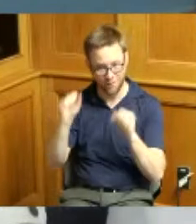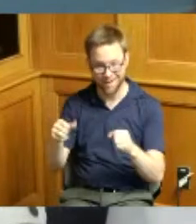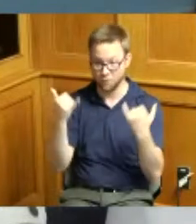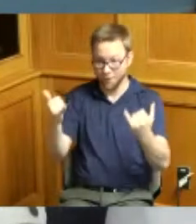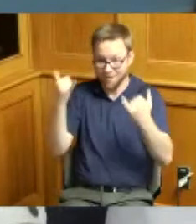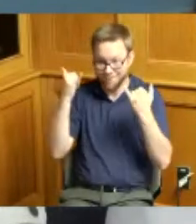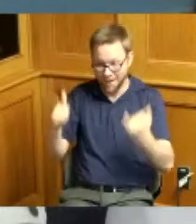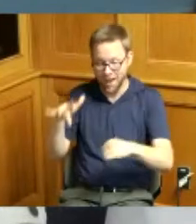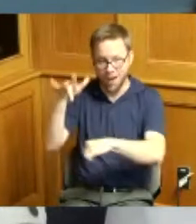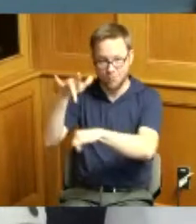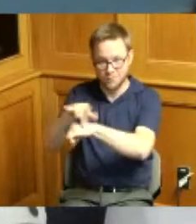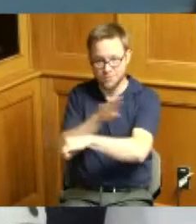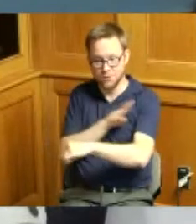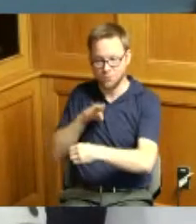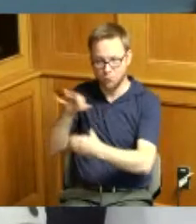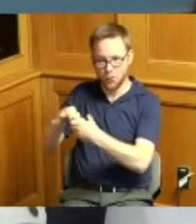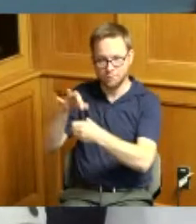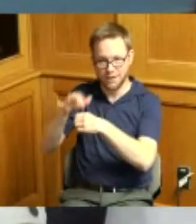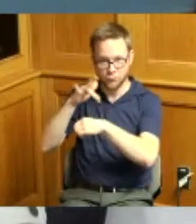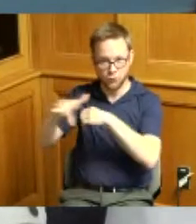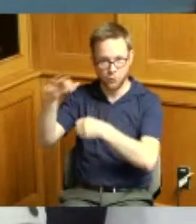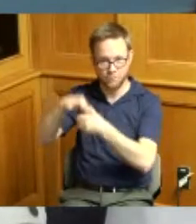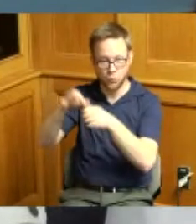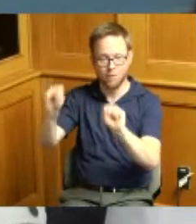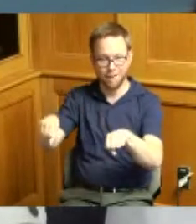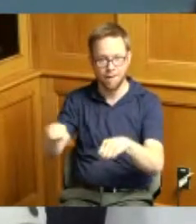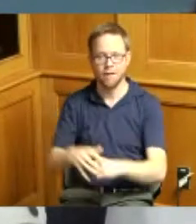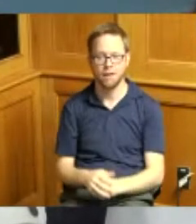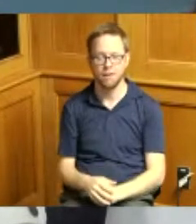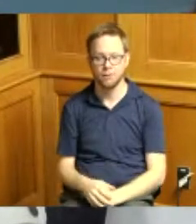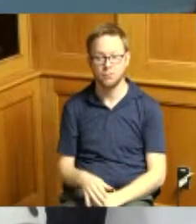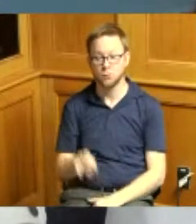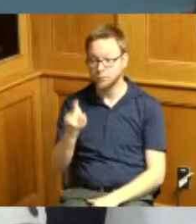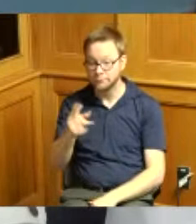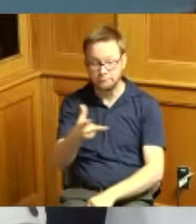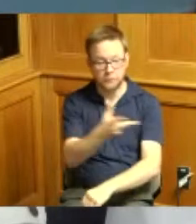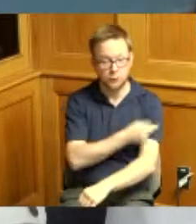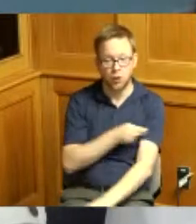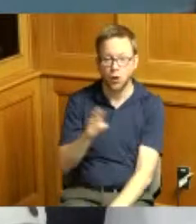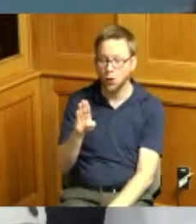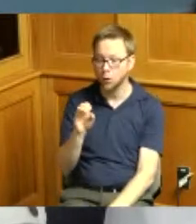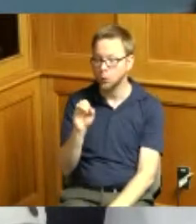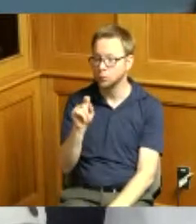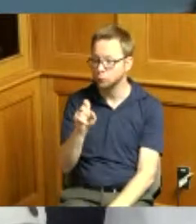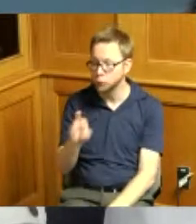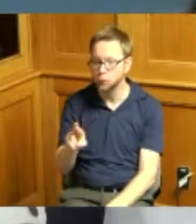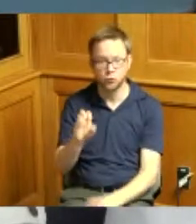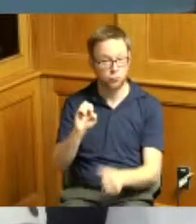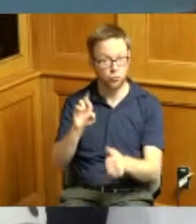at the Hamilton County board of Elections and if you need a shot a booster a vaccination you also